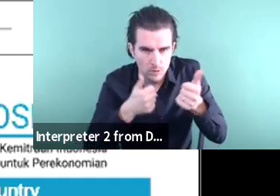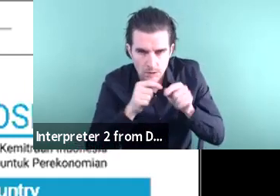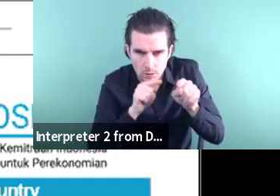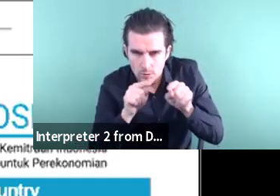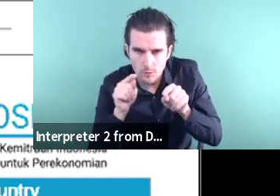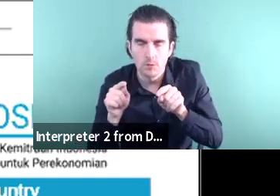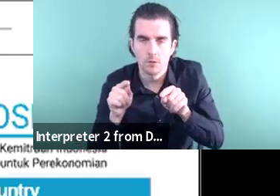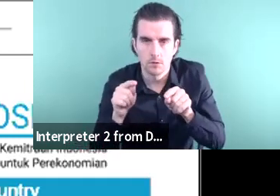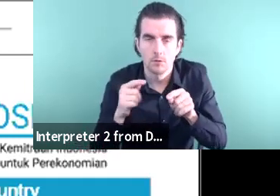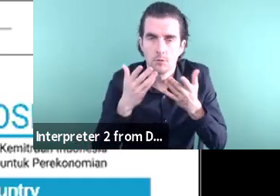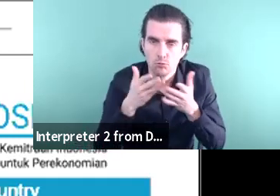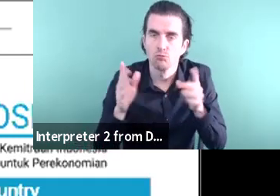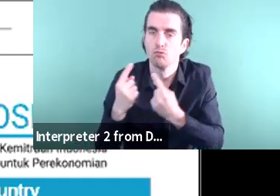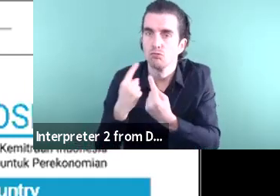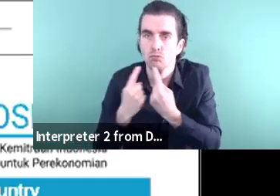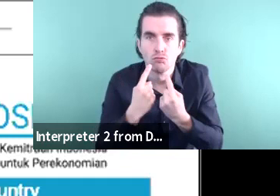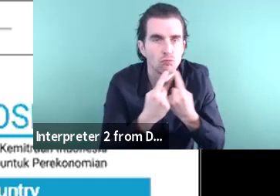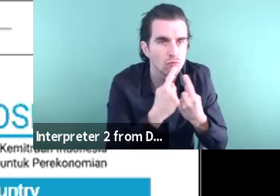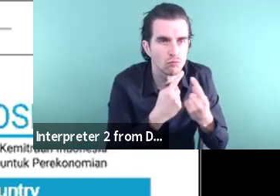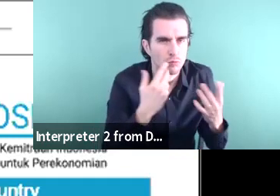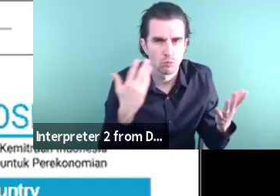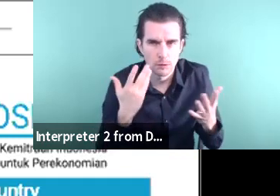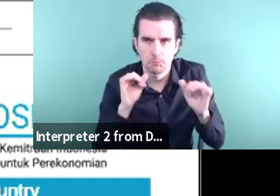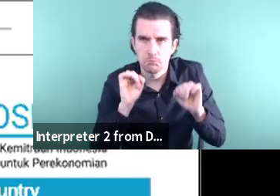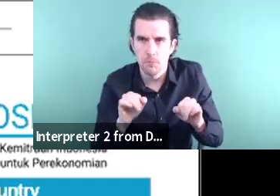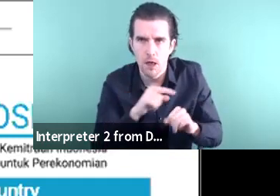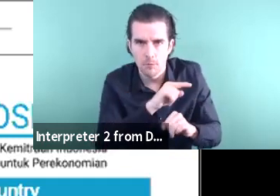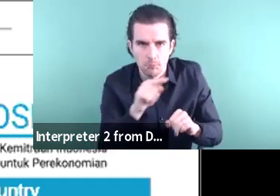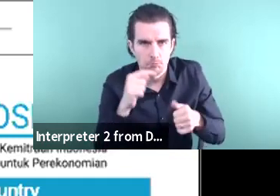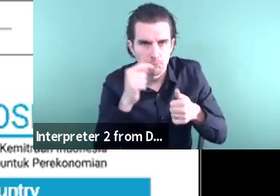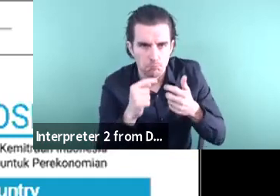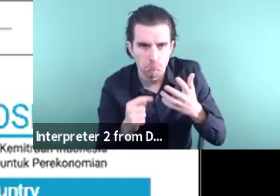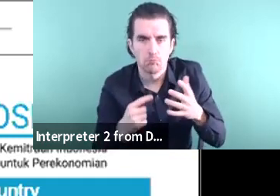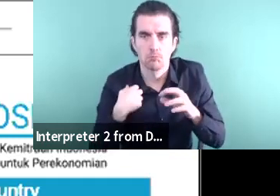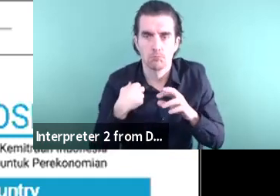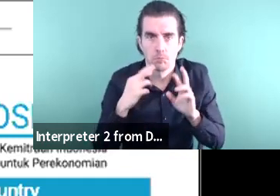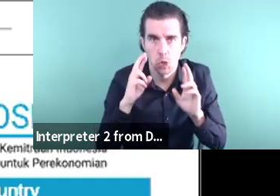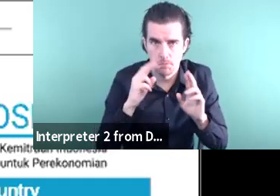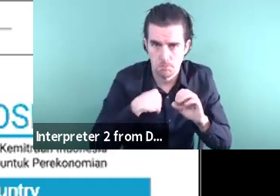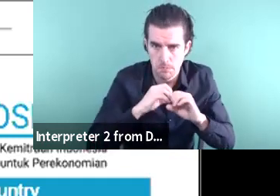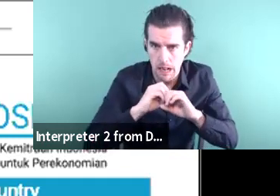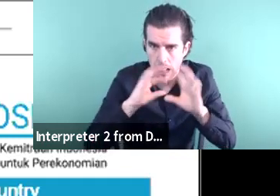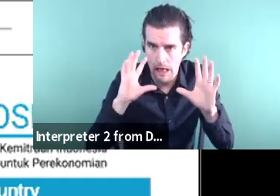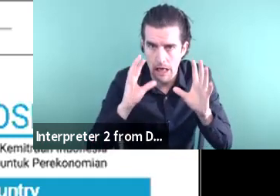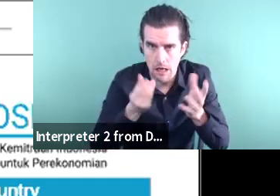very big country where it has been decentralised since 2004. So, actually,